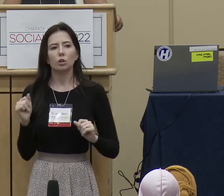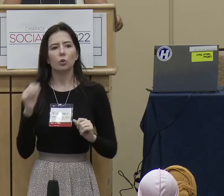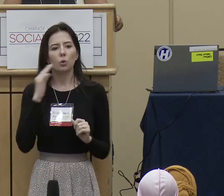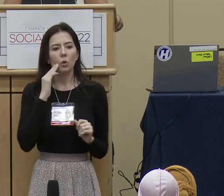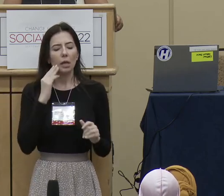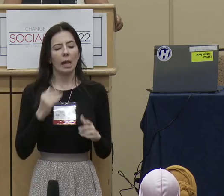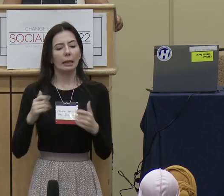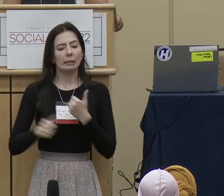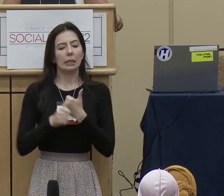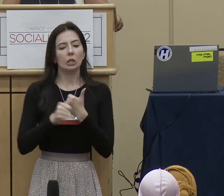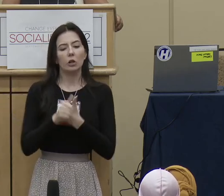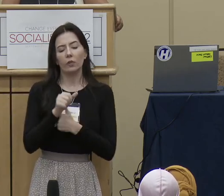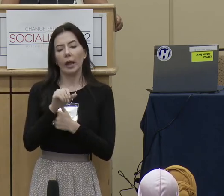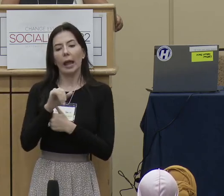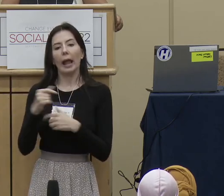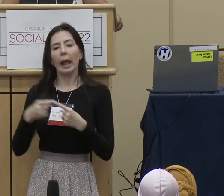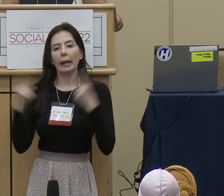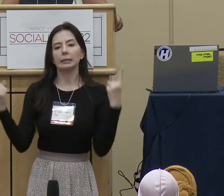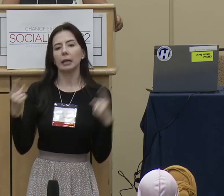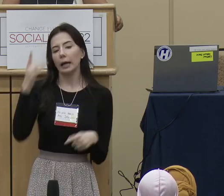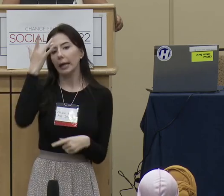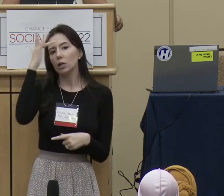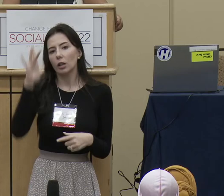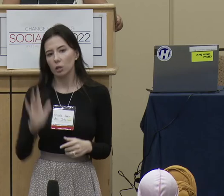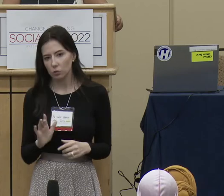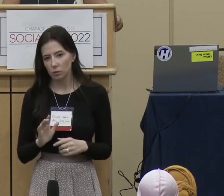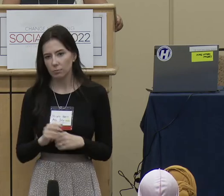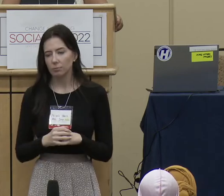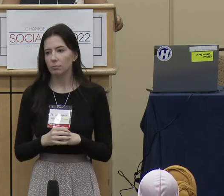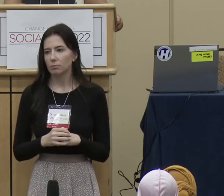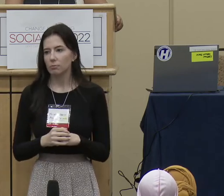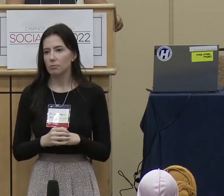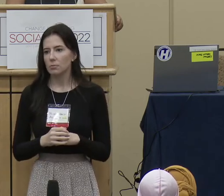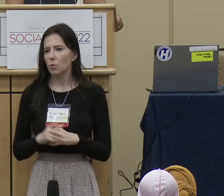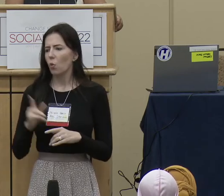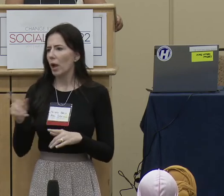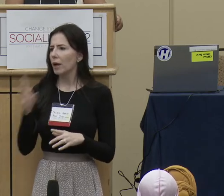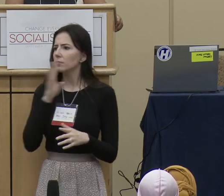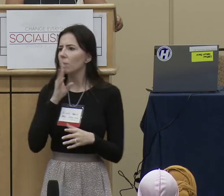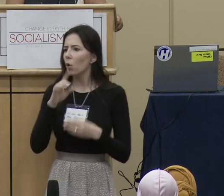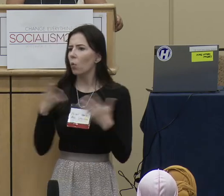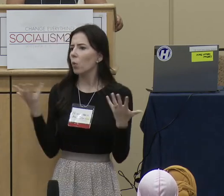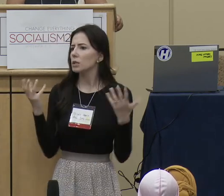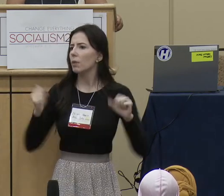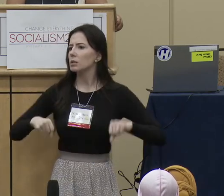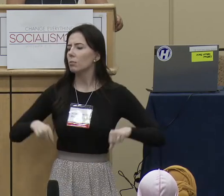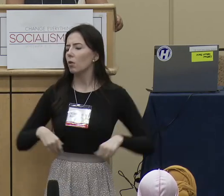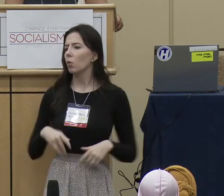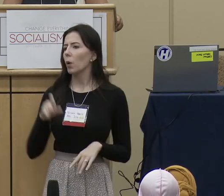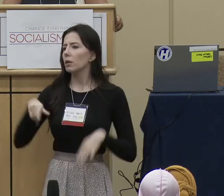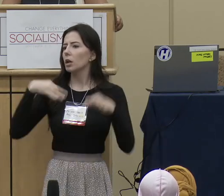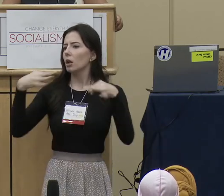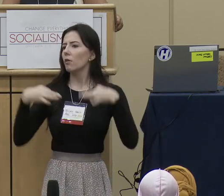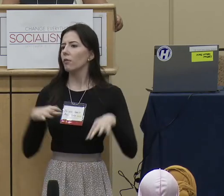clarity, which goes back to Bell Hooks reminder that we